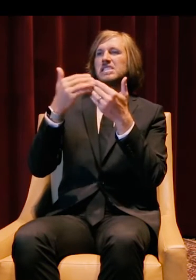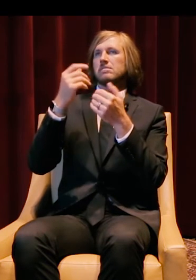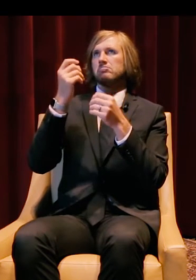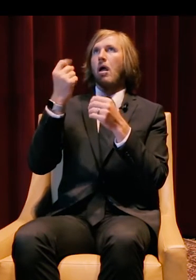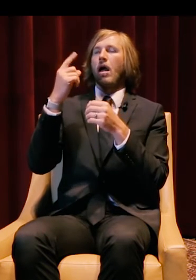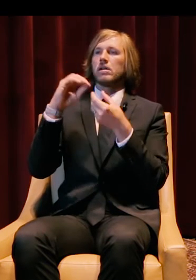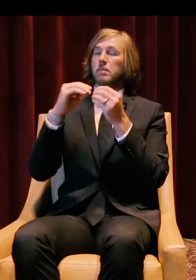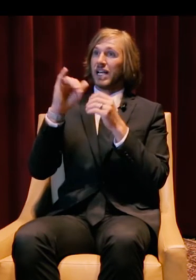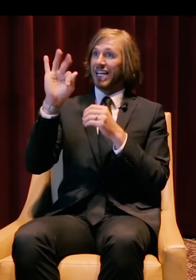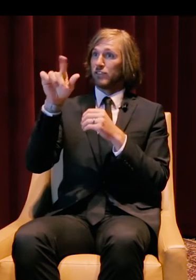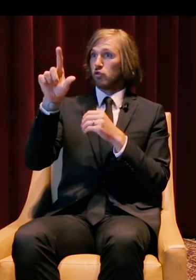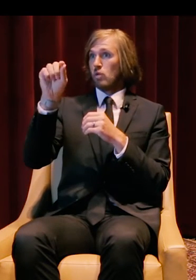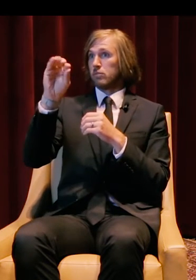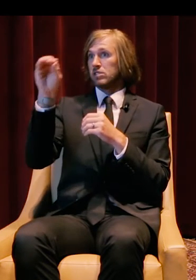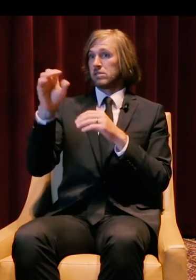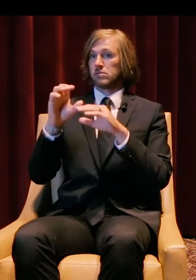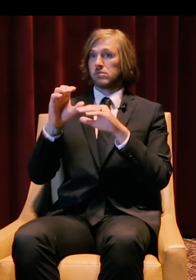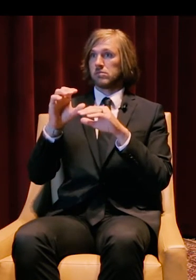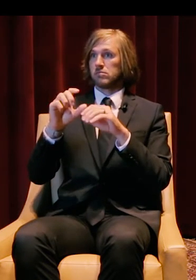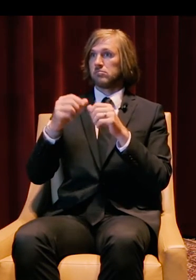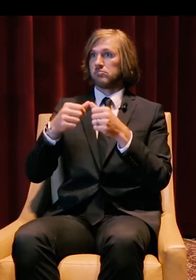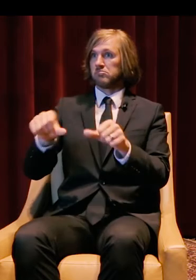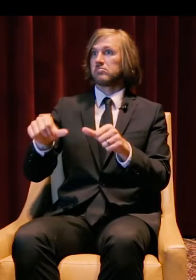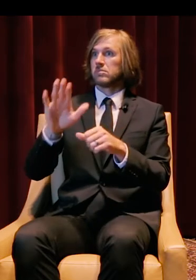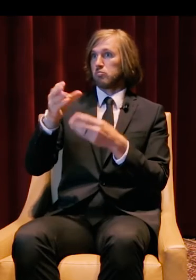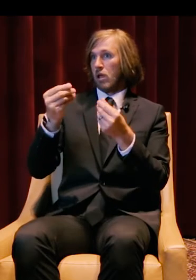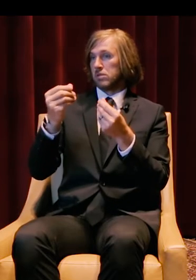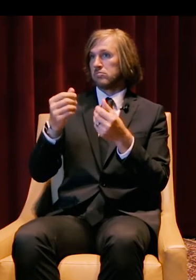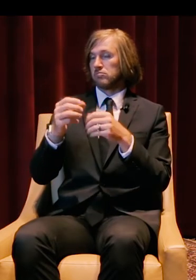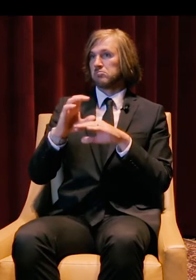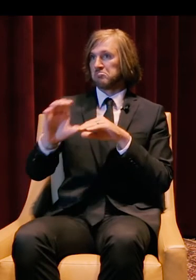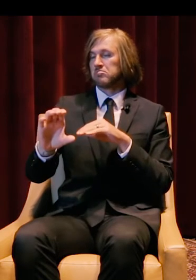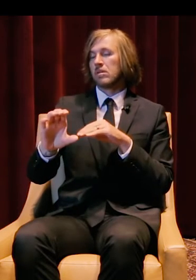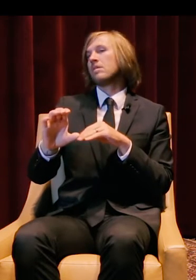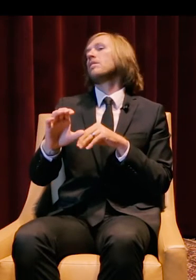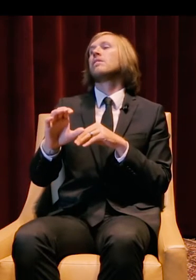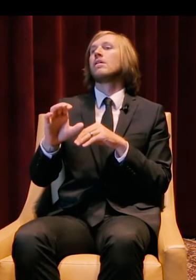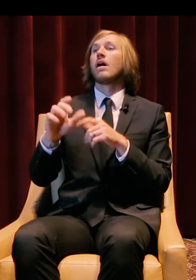if you put 20% down on a property, and you, your property goes up 5%,